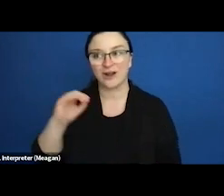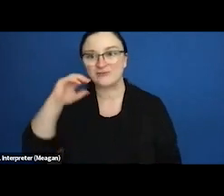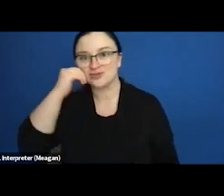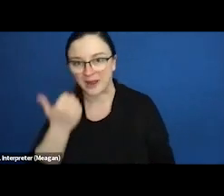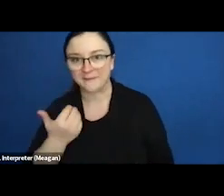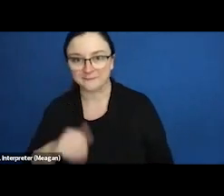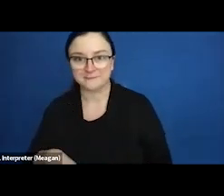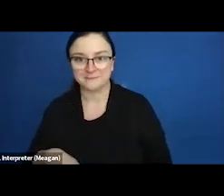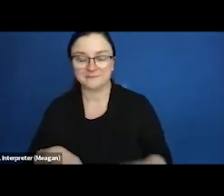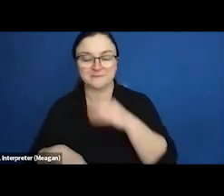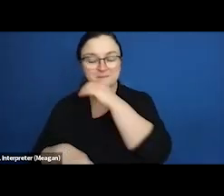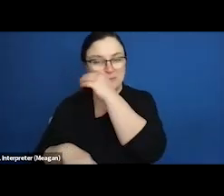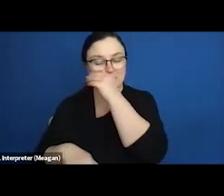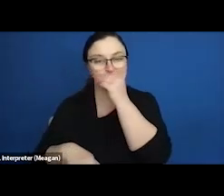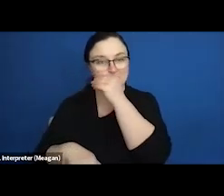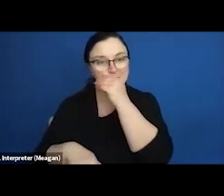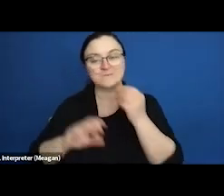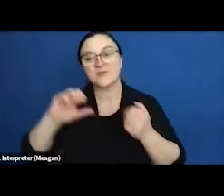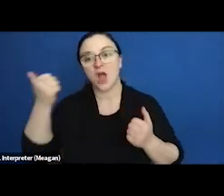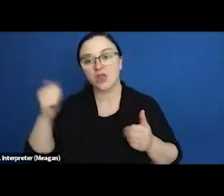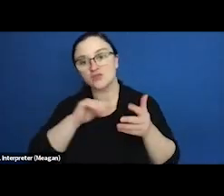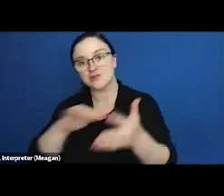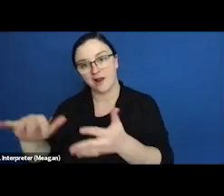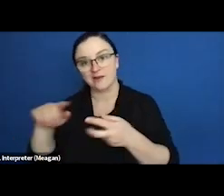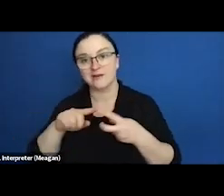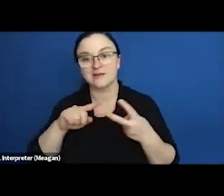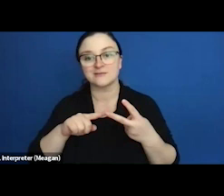And another study, and this was in more recent history,